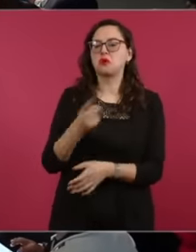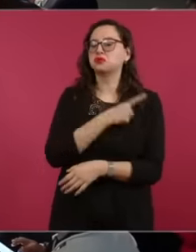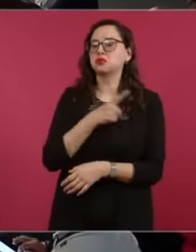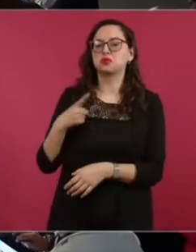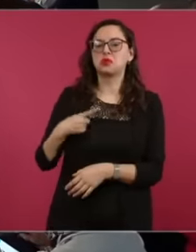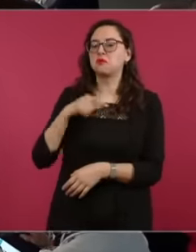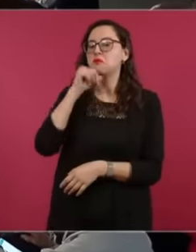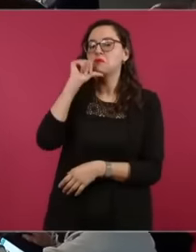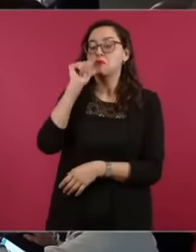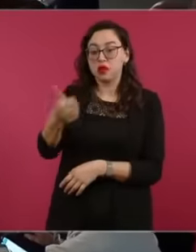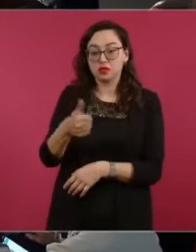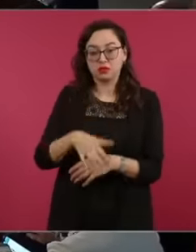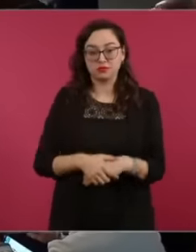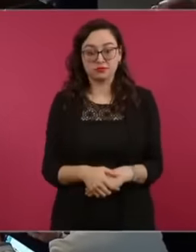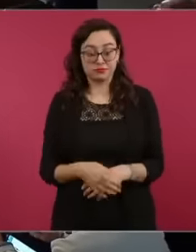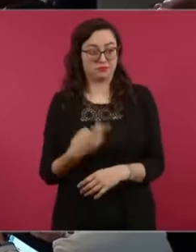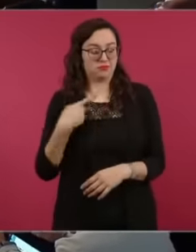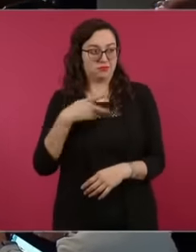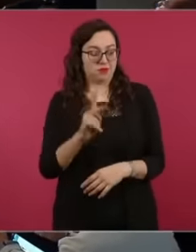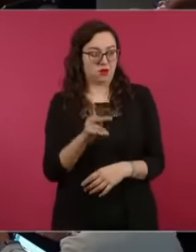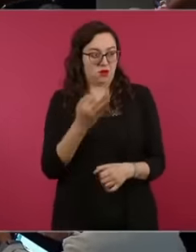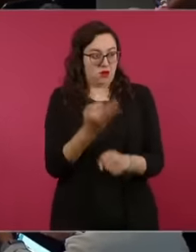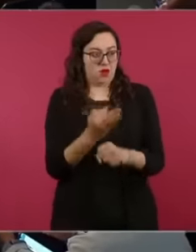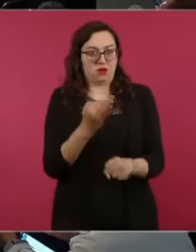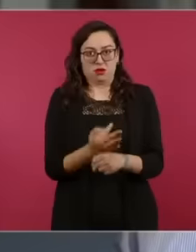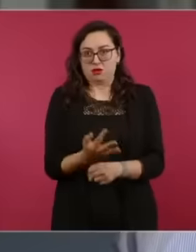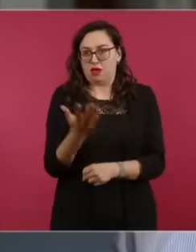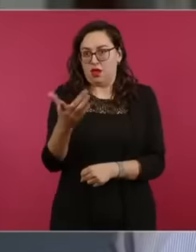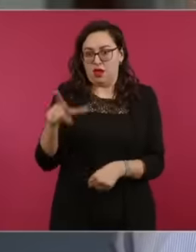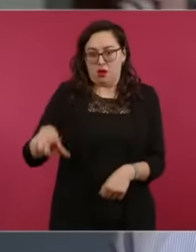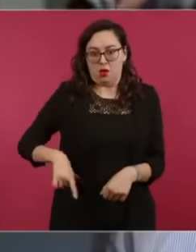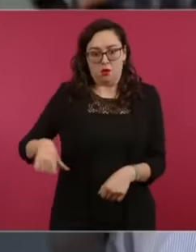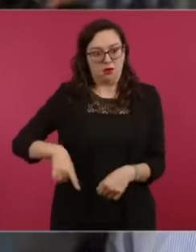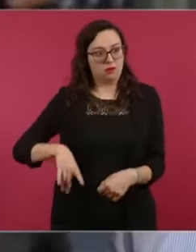just obviously mentioned the version and the evidence they have in relation to this video, he says that he